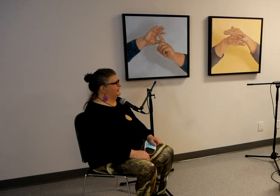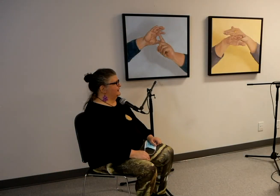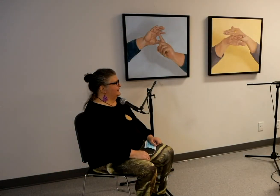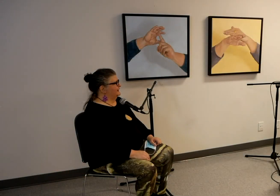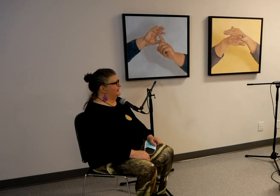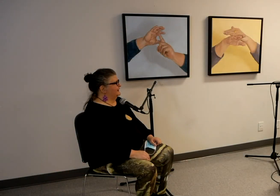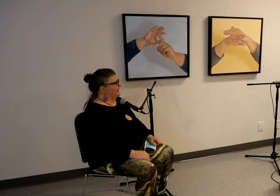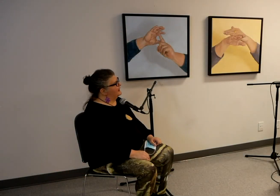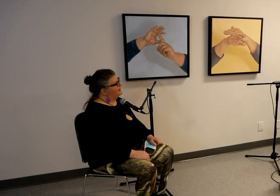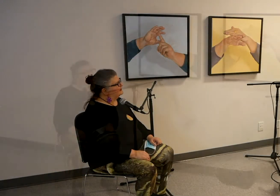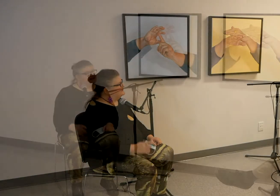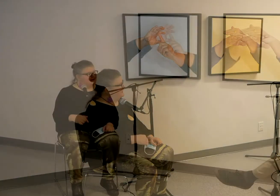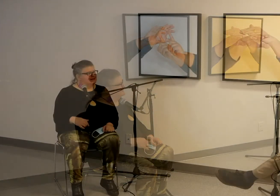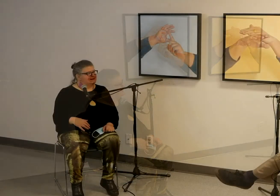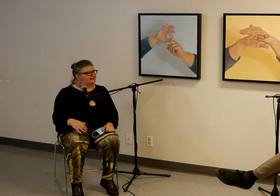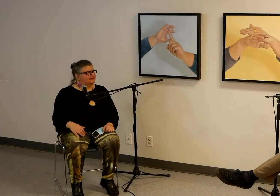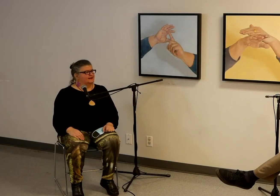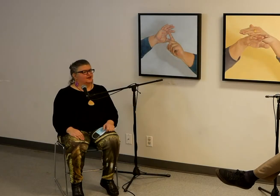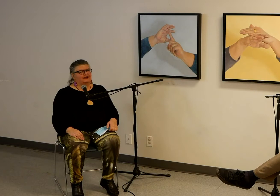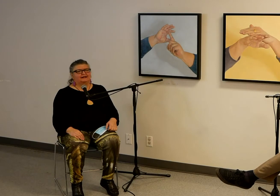your artwork in these days currently?